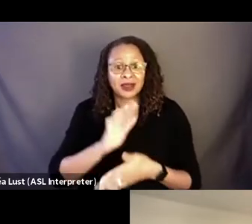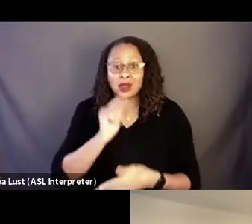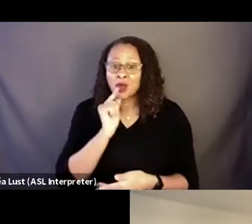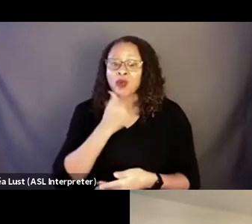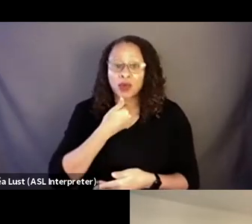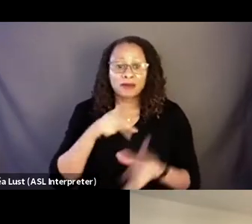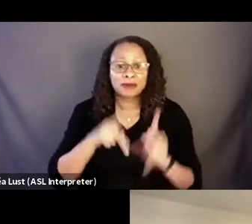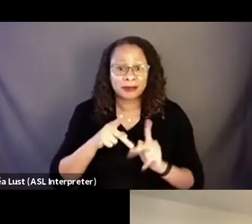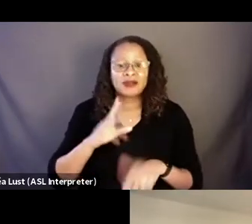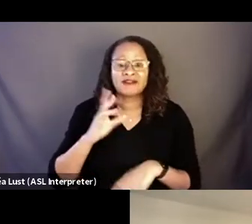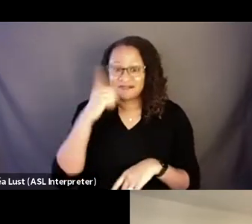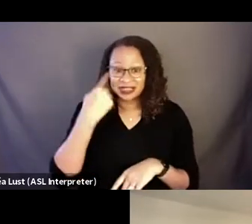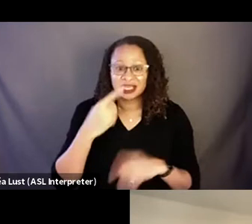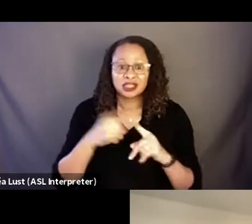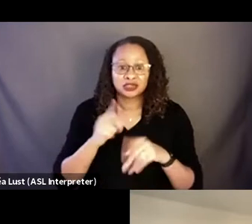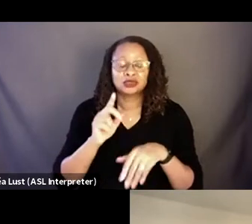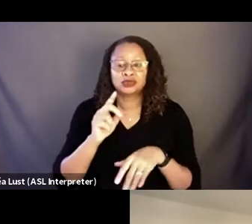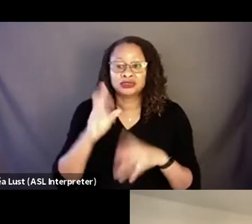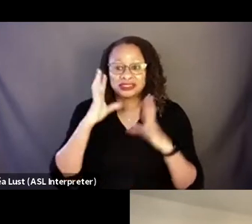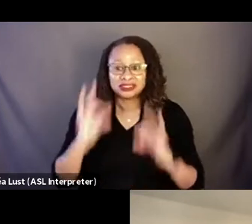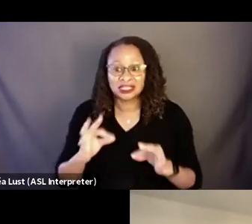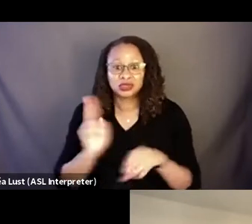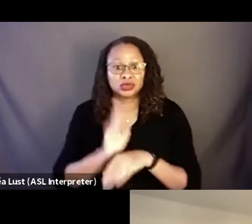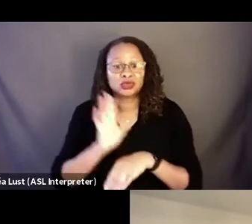who chose to use their faces, right? Absolutely, yeah.